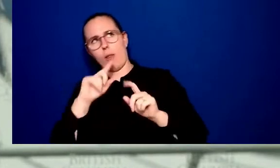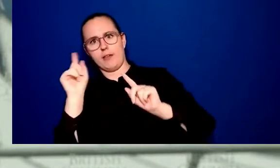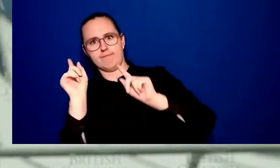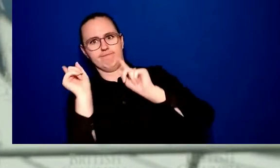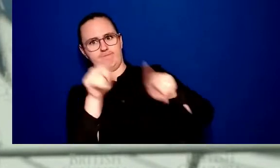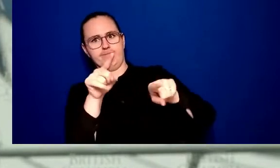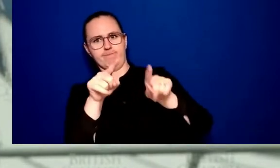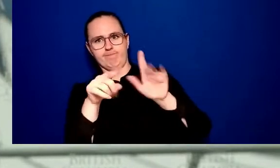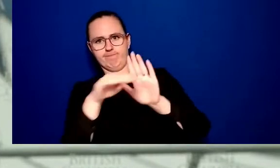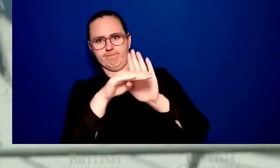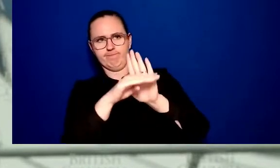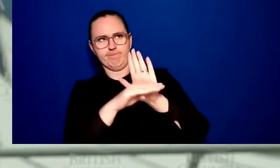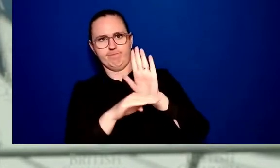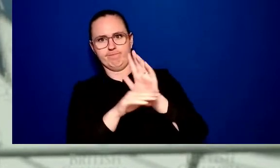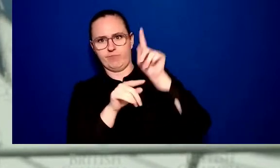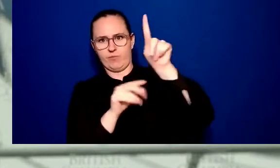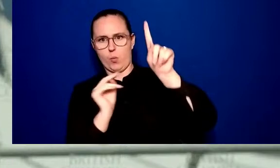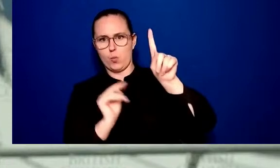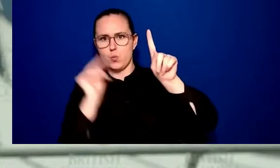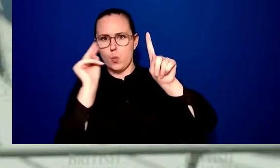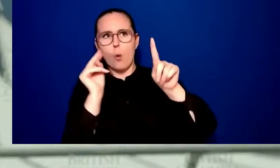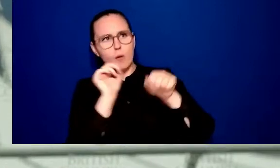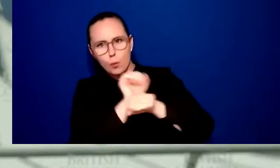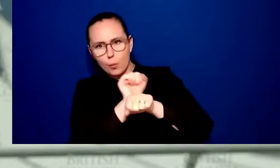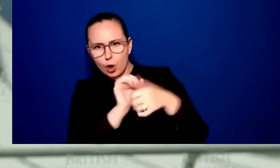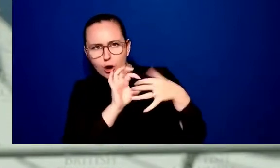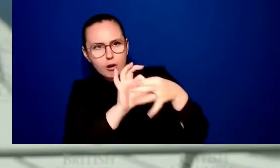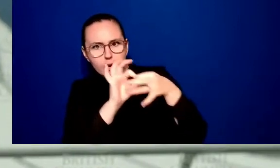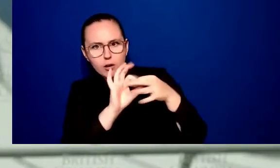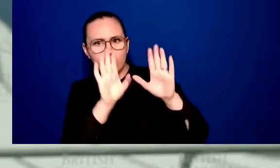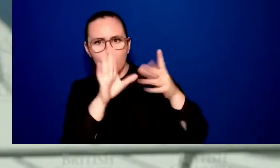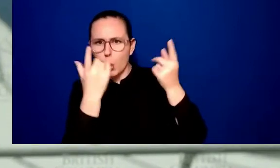to determine what additional measures we may need. To break the chains of transmission